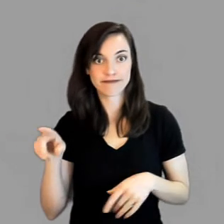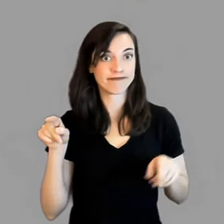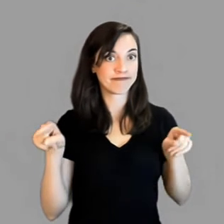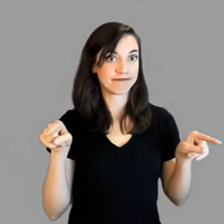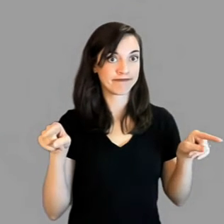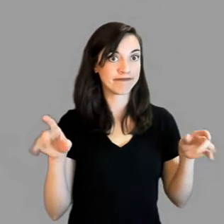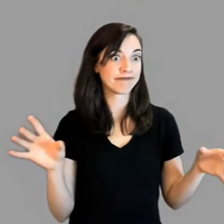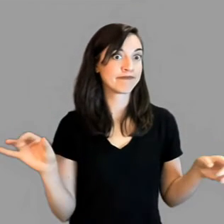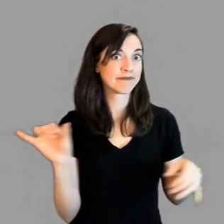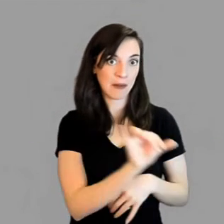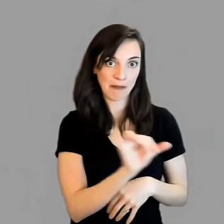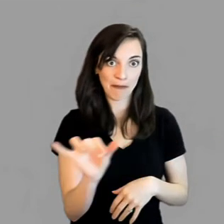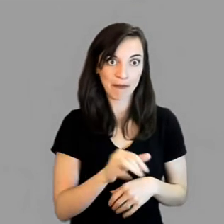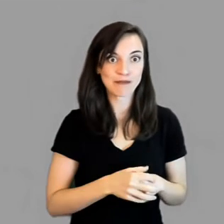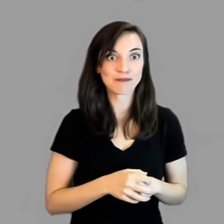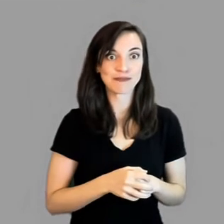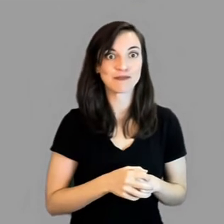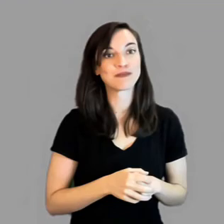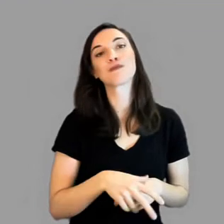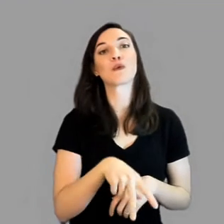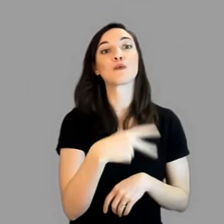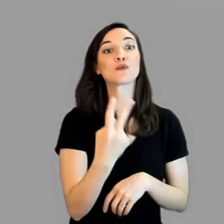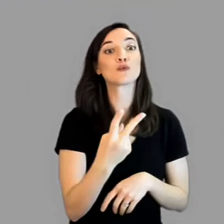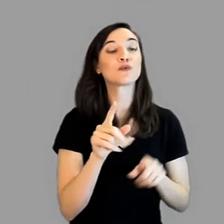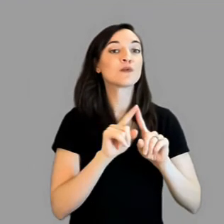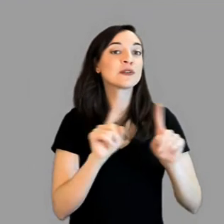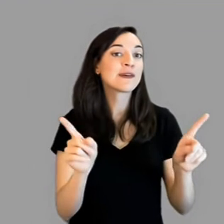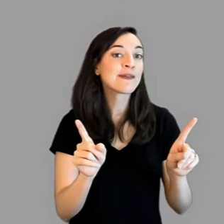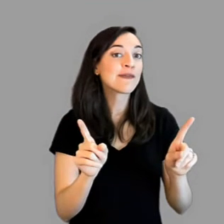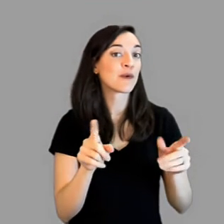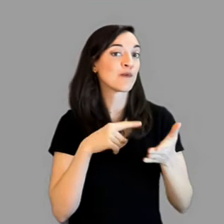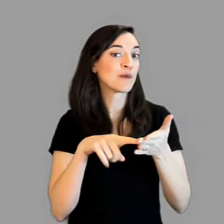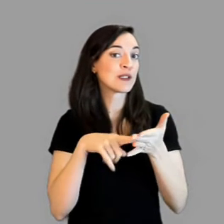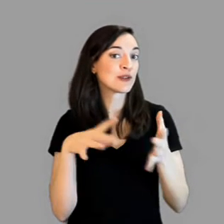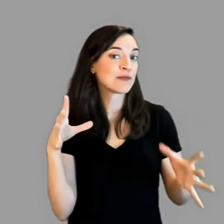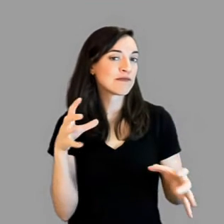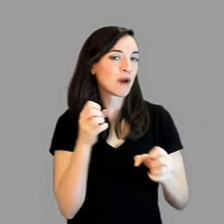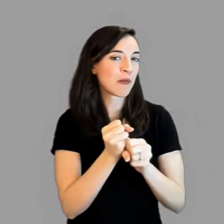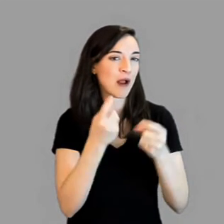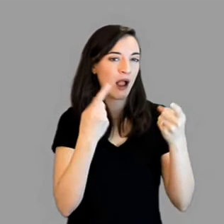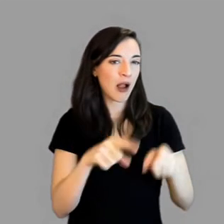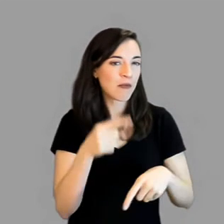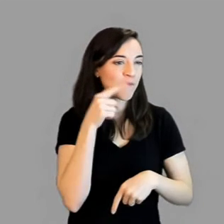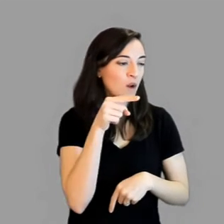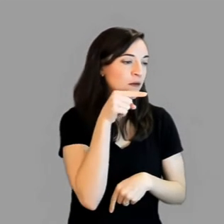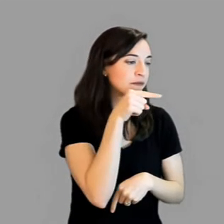Two different research syntheses were conducted on this practice, putting it in both the social/emotional/behavioral